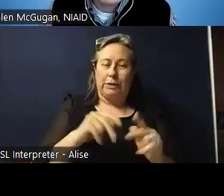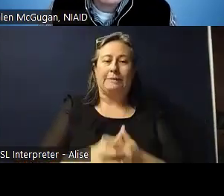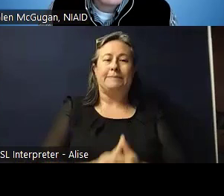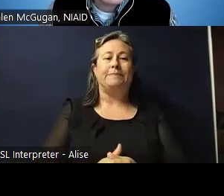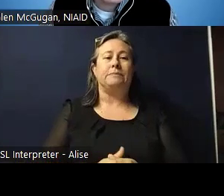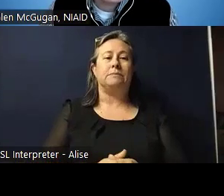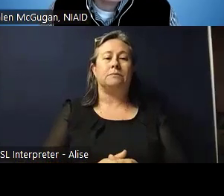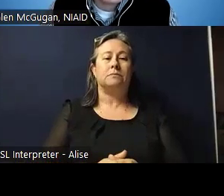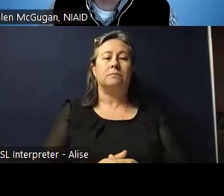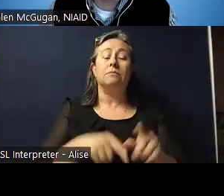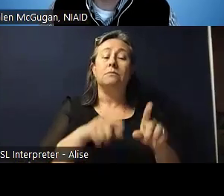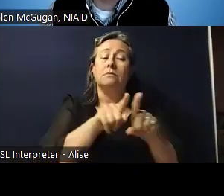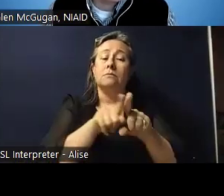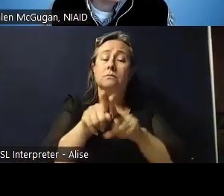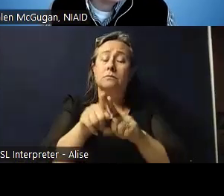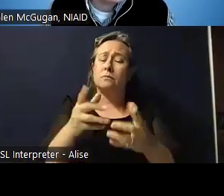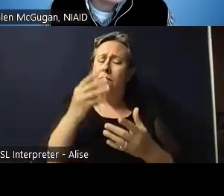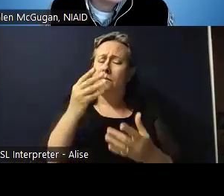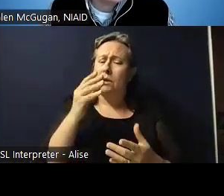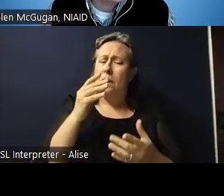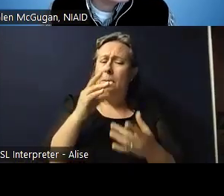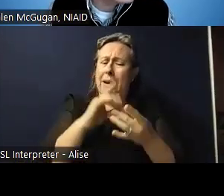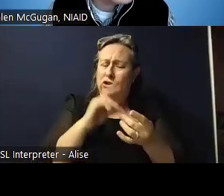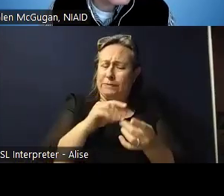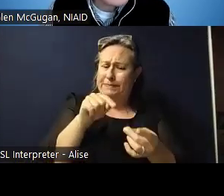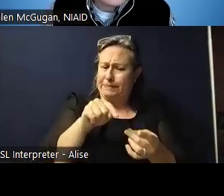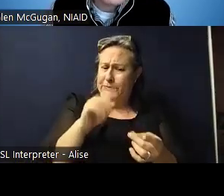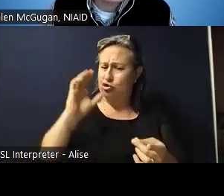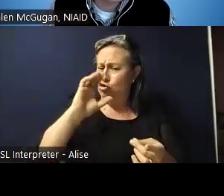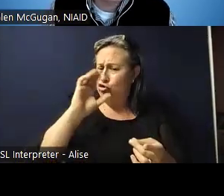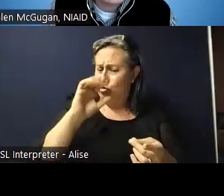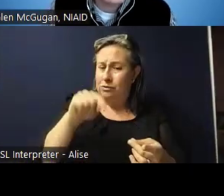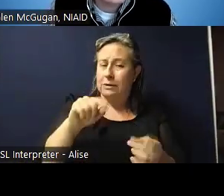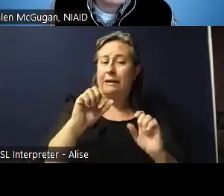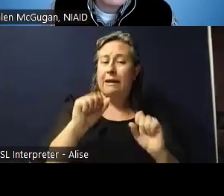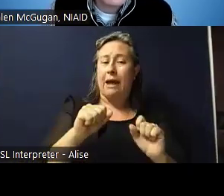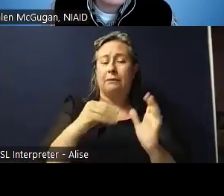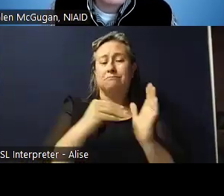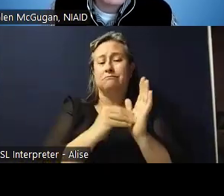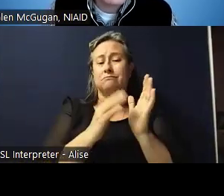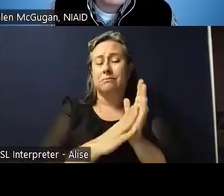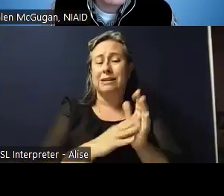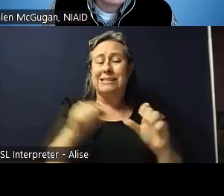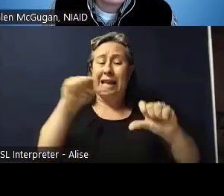Also want to mention that when you're searching for these, you can certainly enter scientific terms in the search,